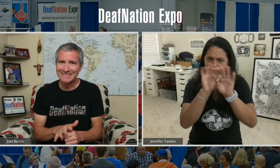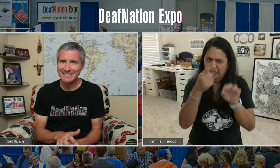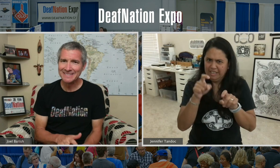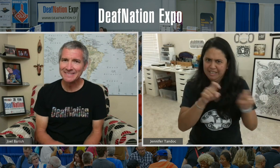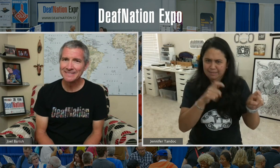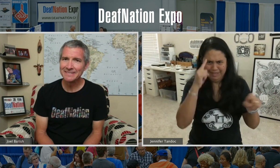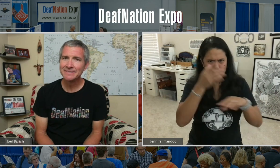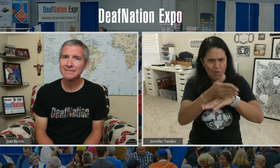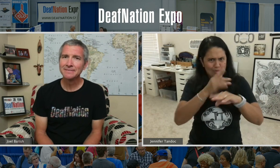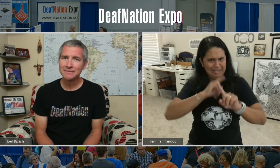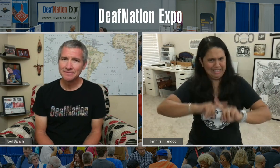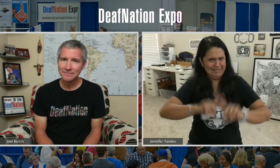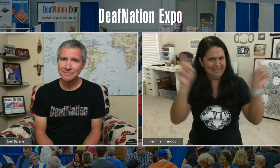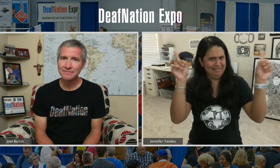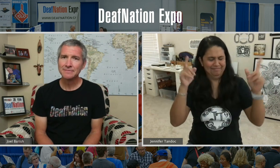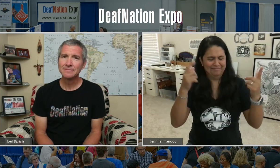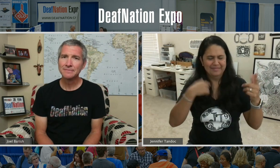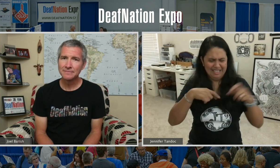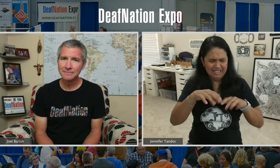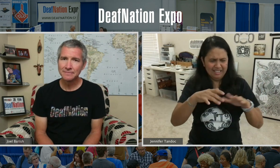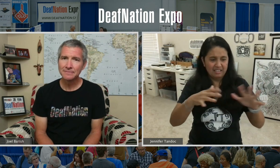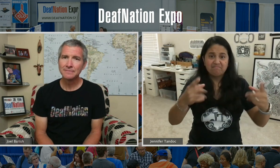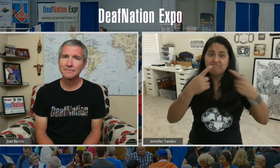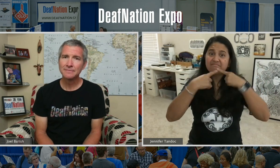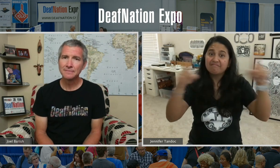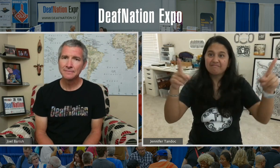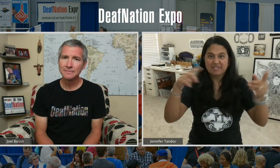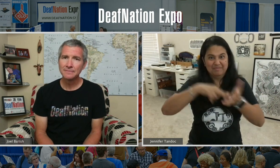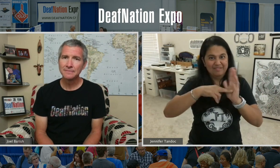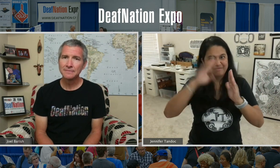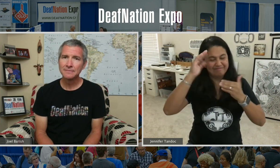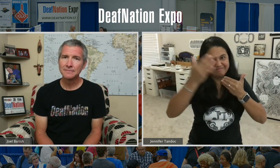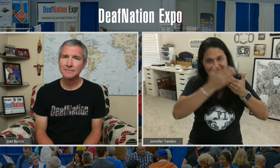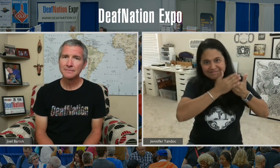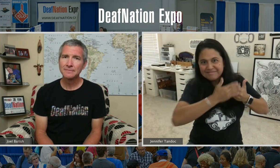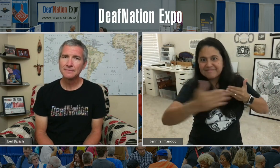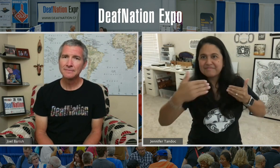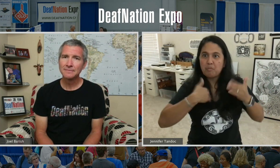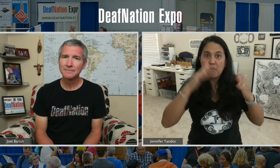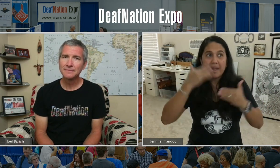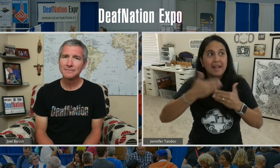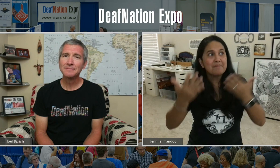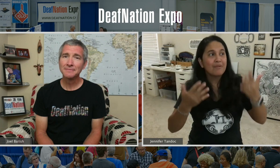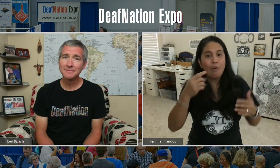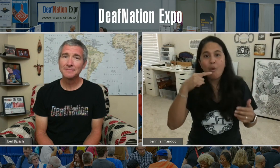That's important because wood has different needs. I was successful, that means I will do more of that going forward.